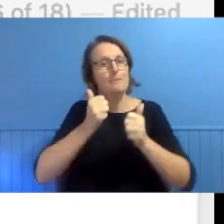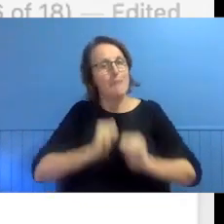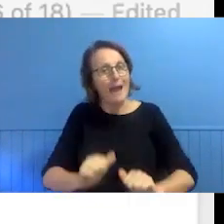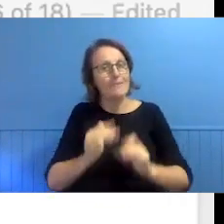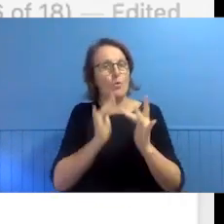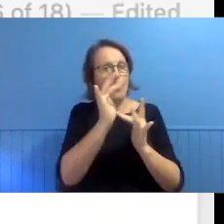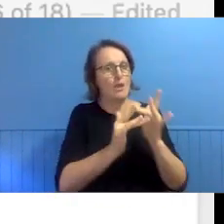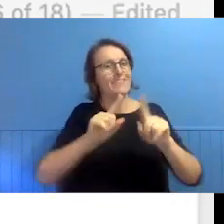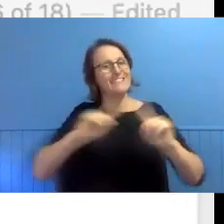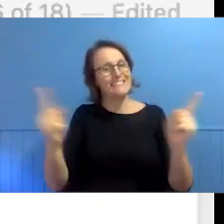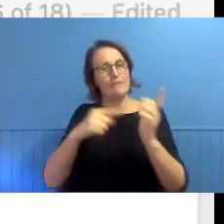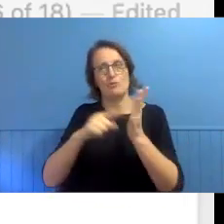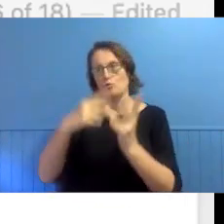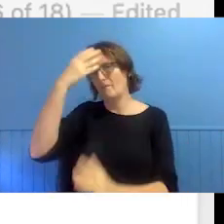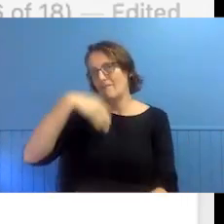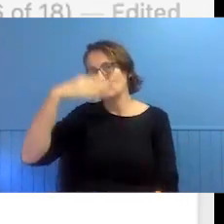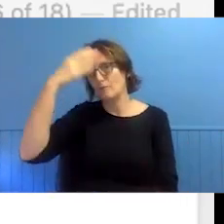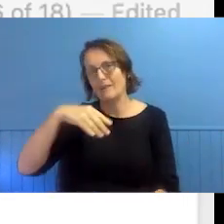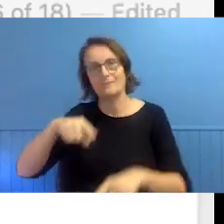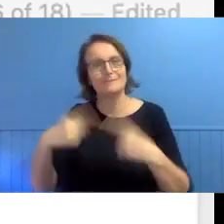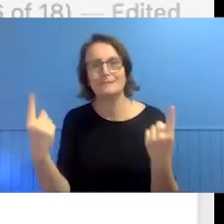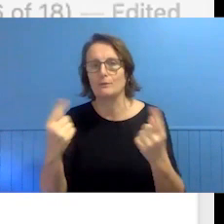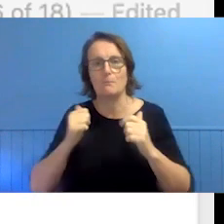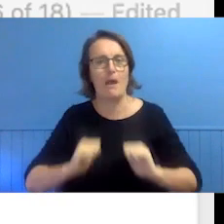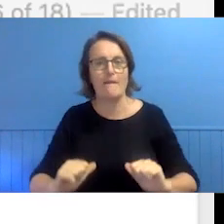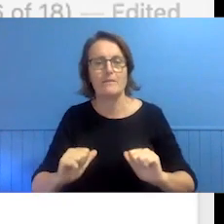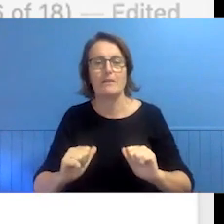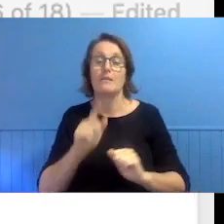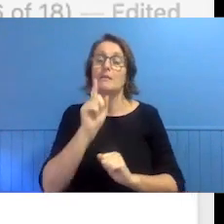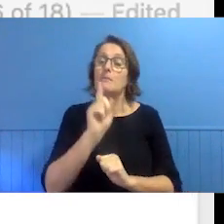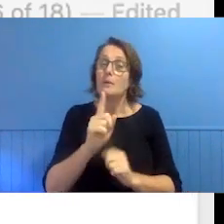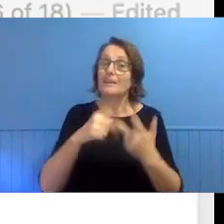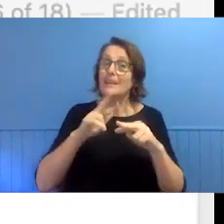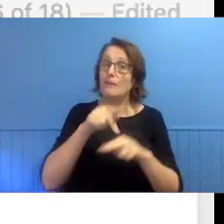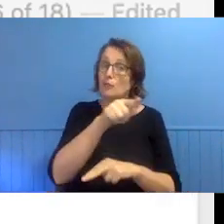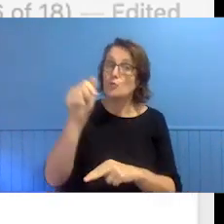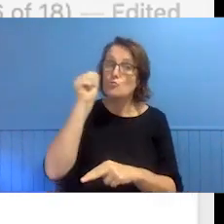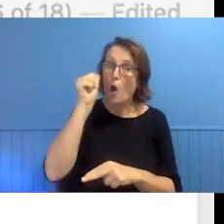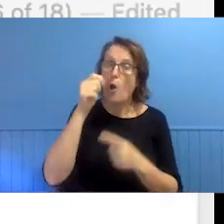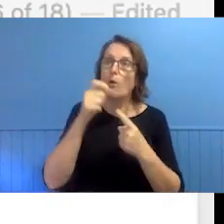environment. By being aware of some of the trends in usage, devices,